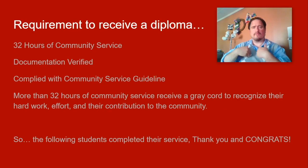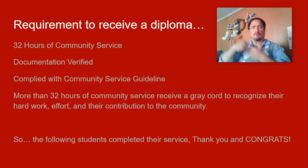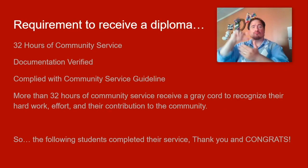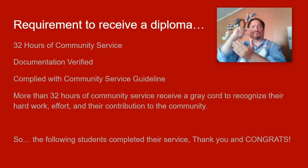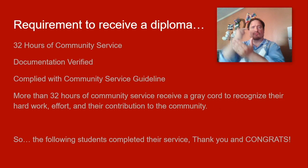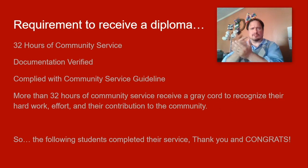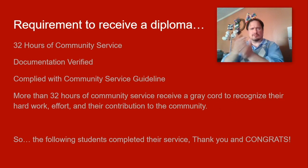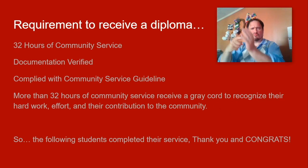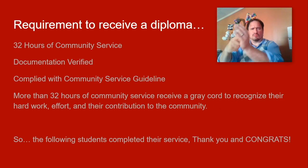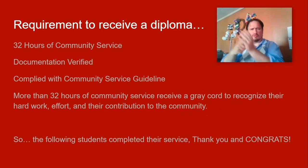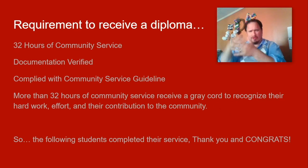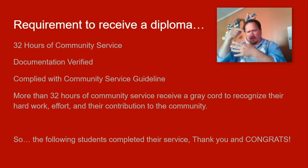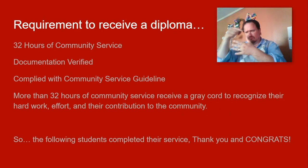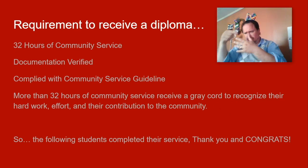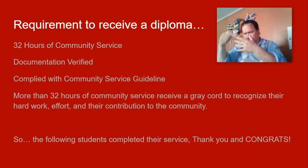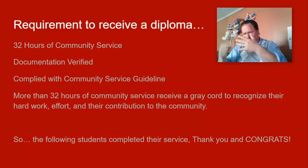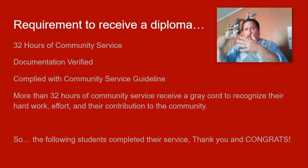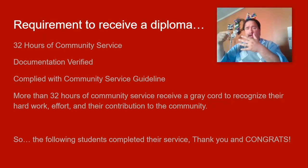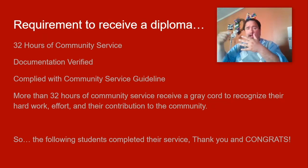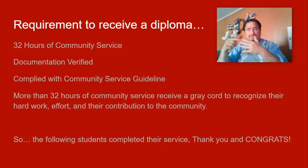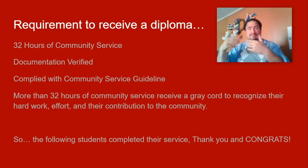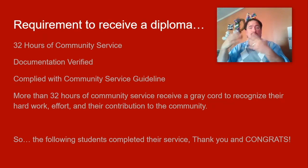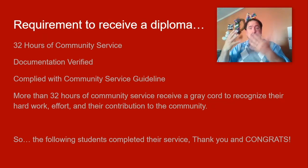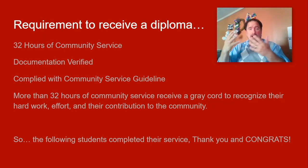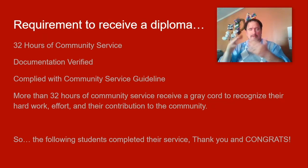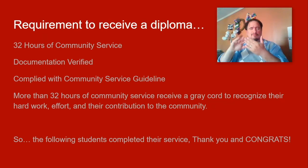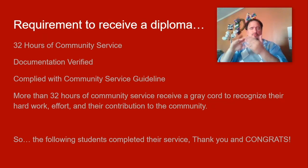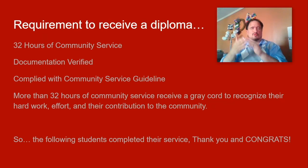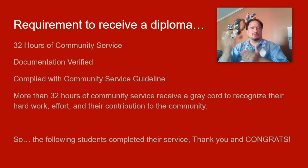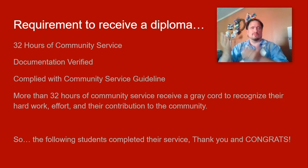To graduate from WSD, students have different requirements.